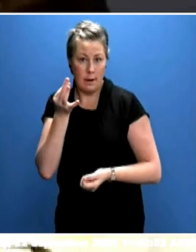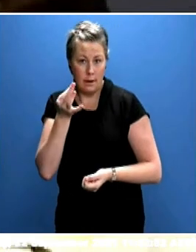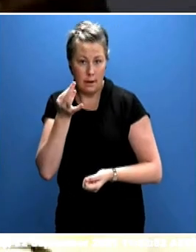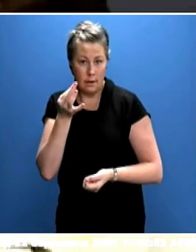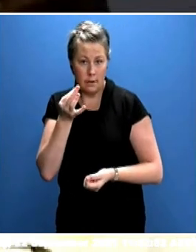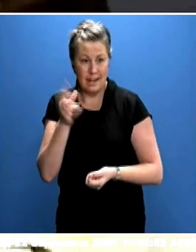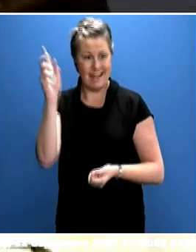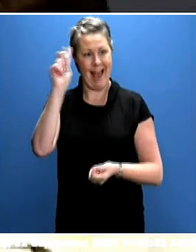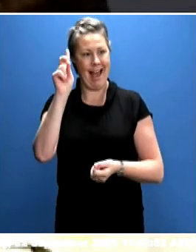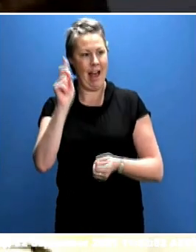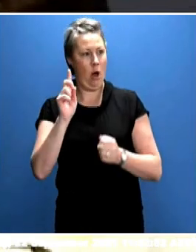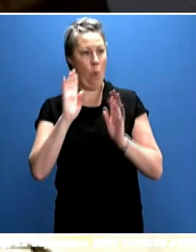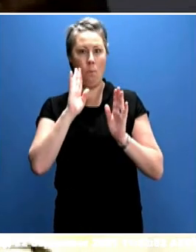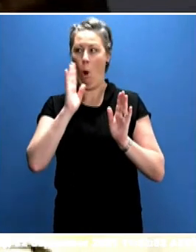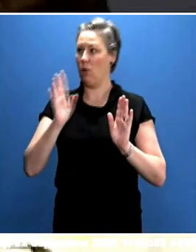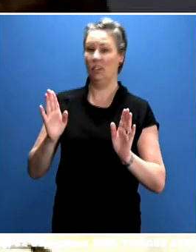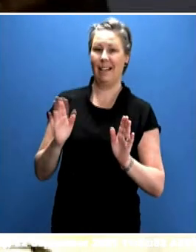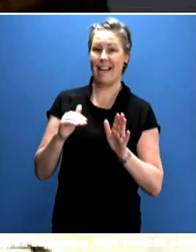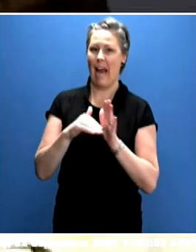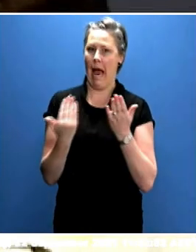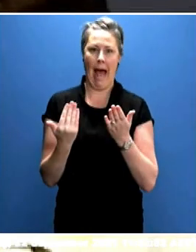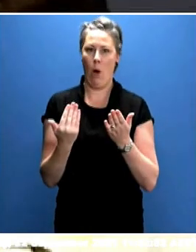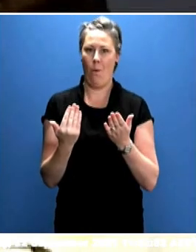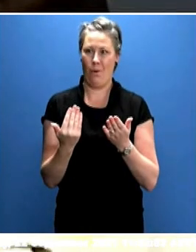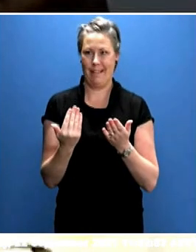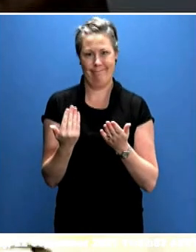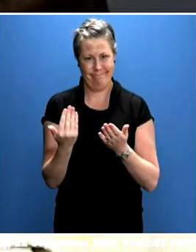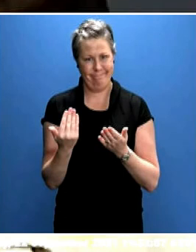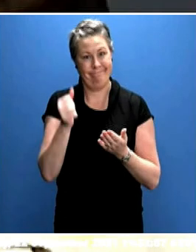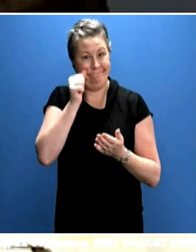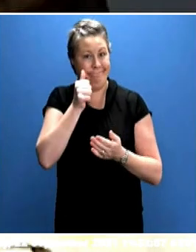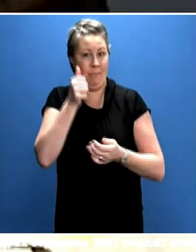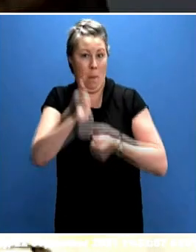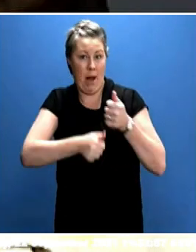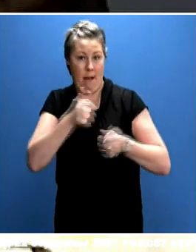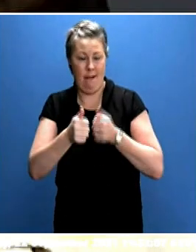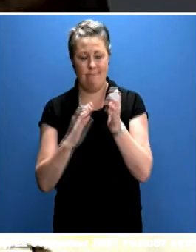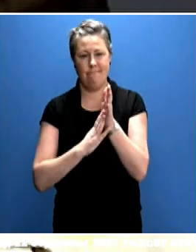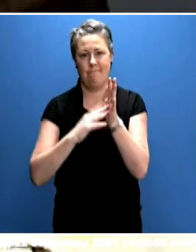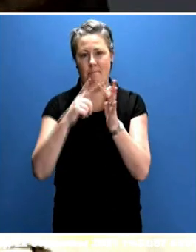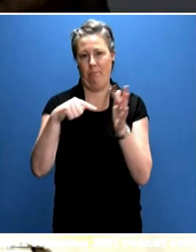In the modern era, that quickly progresses into the use of methamphetamine.